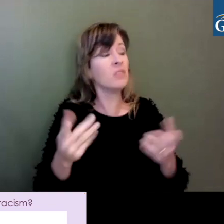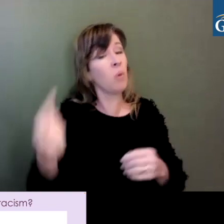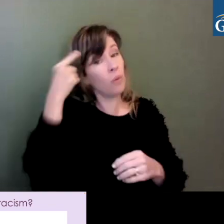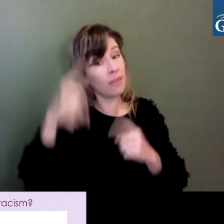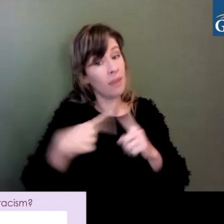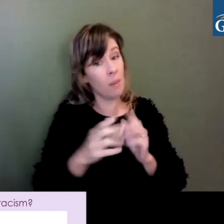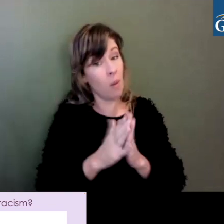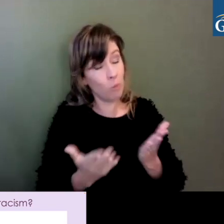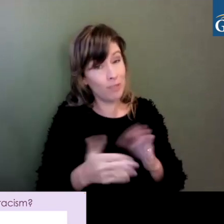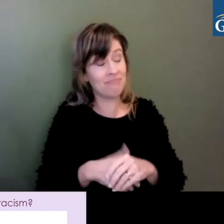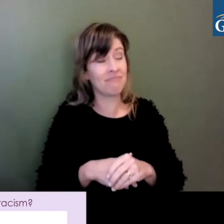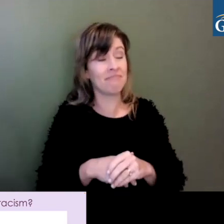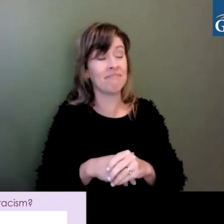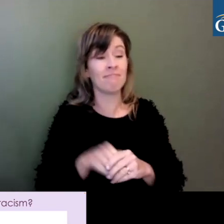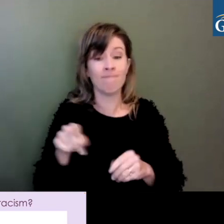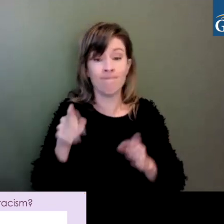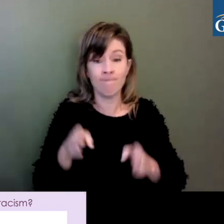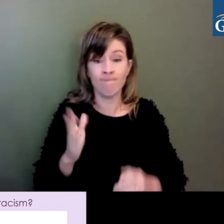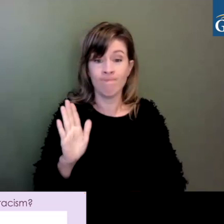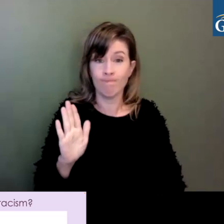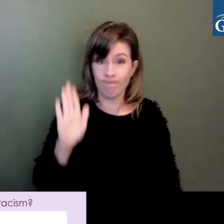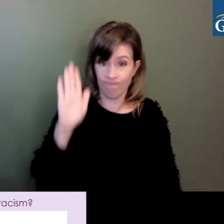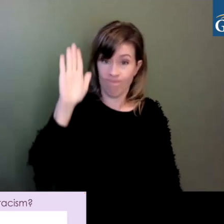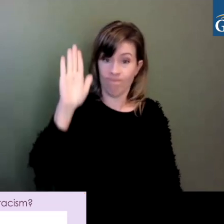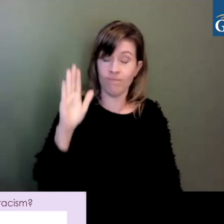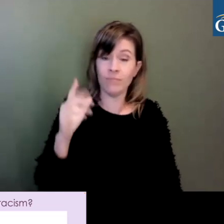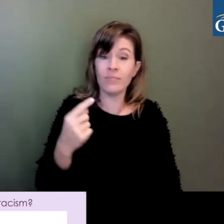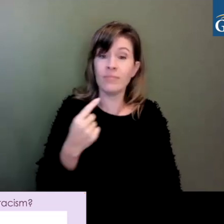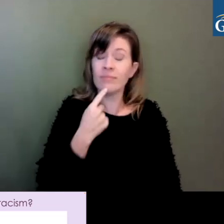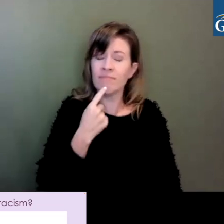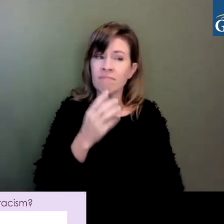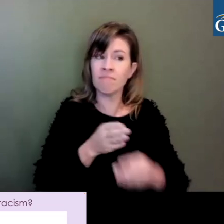first thing that the student said was, after looking at the